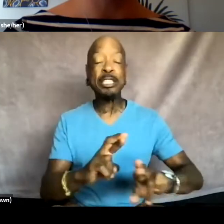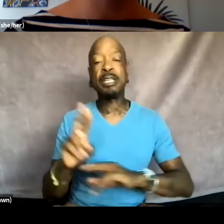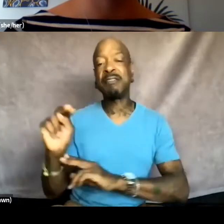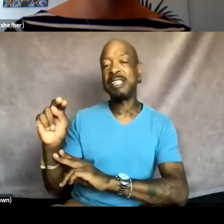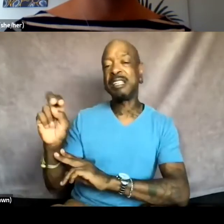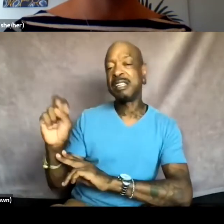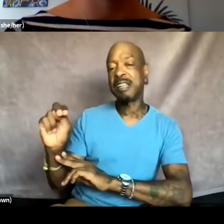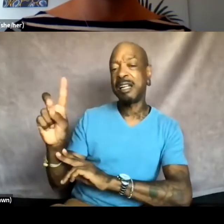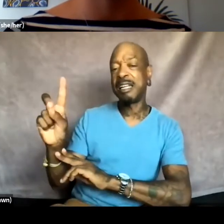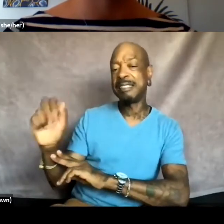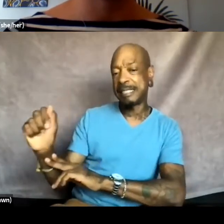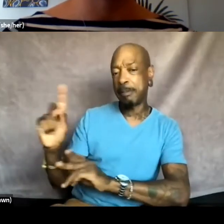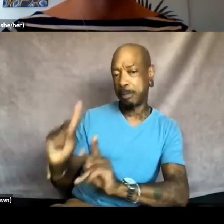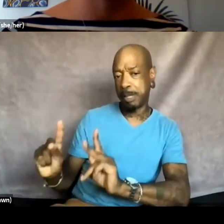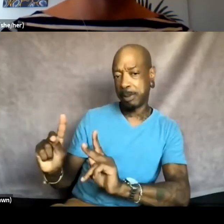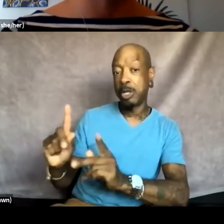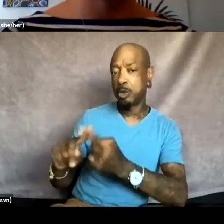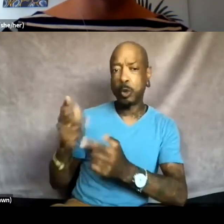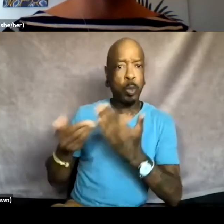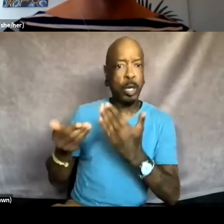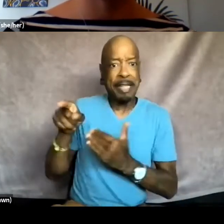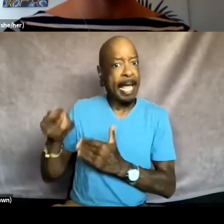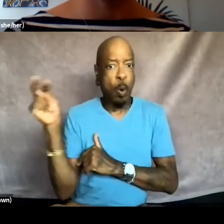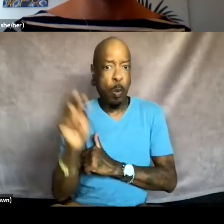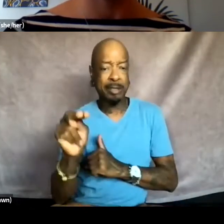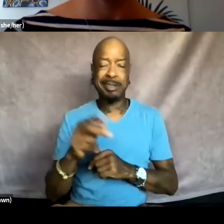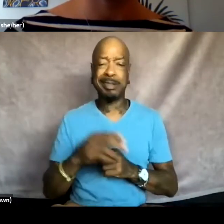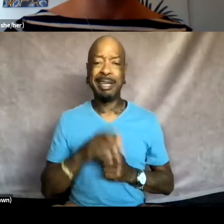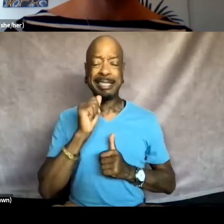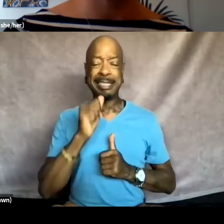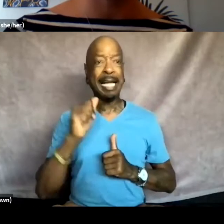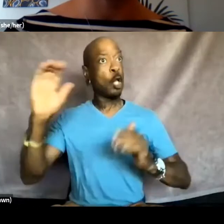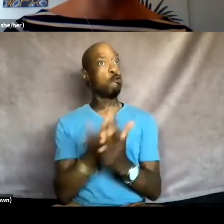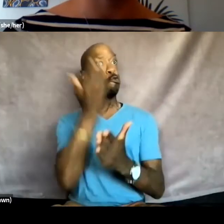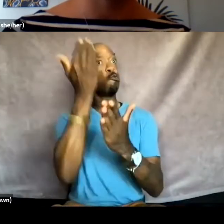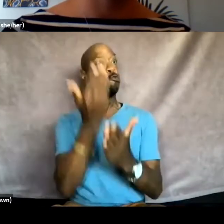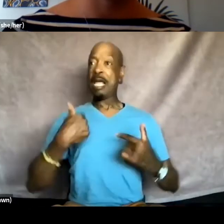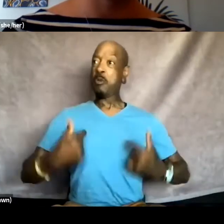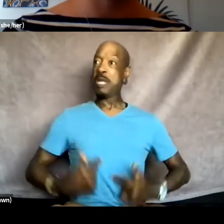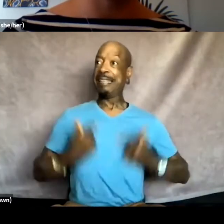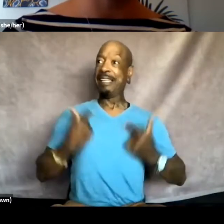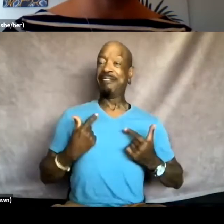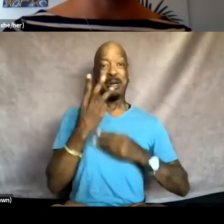to whatever is happening like it's not revolutionary, that we exist in the world, the revolution.